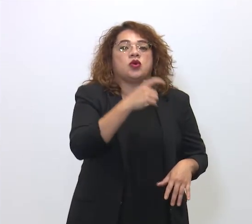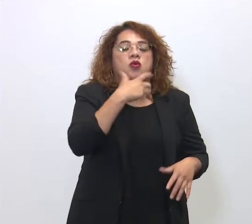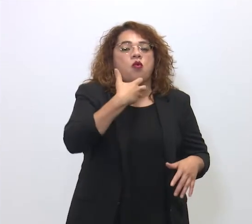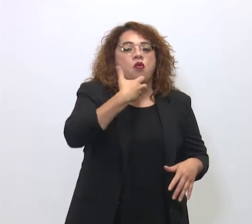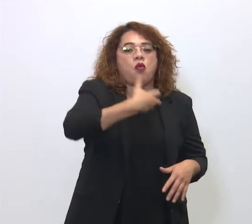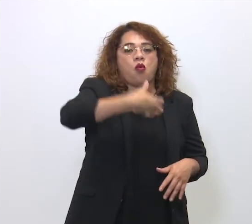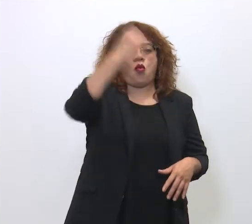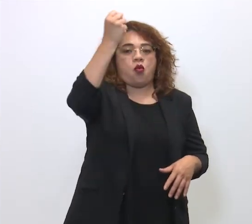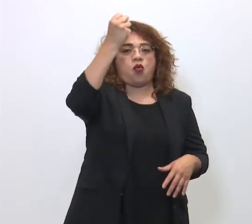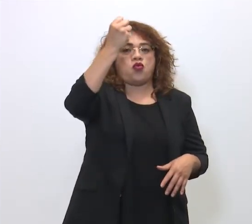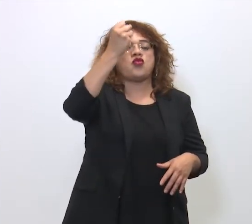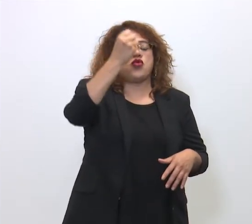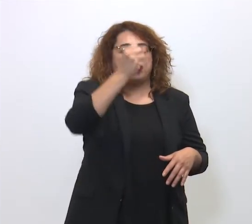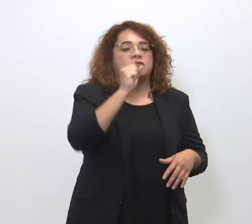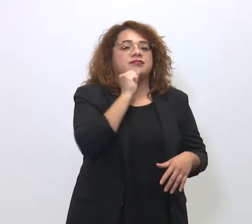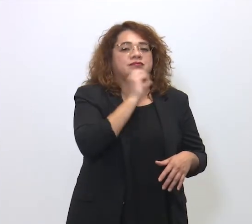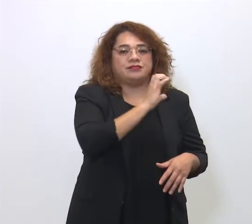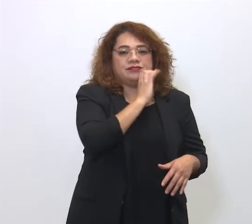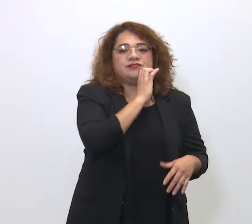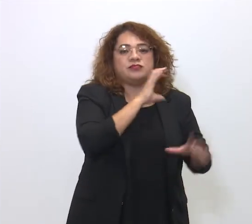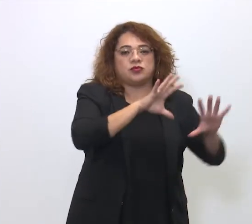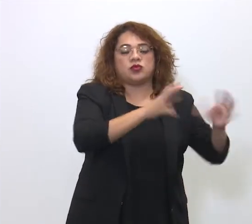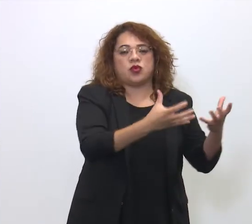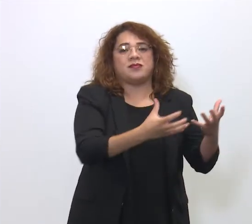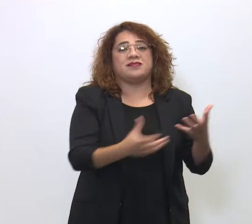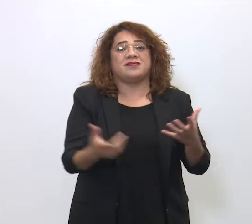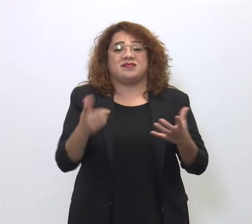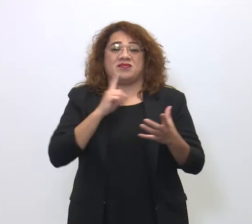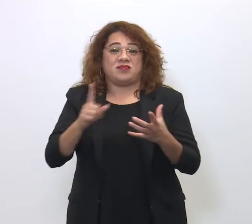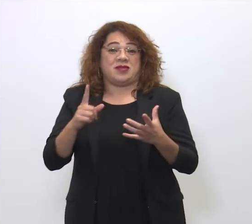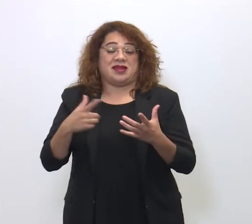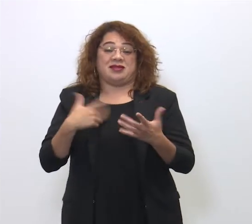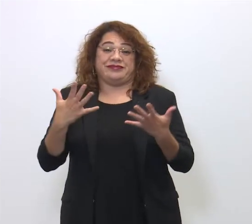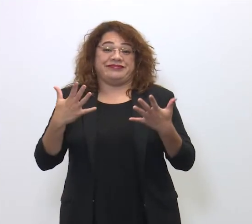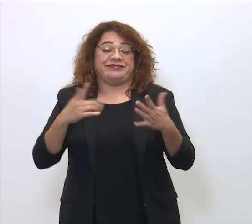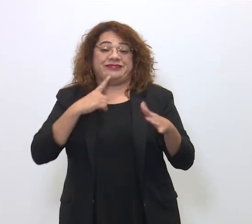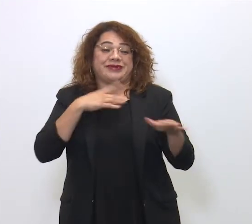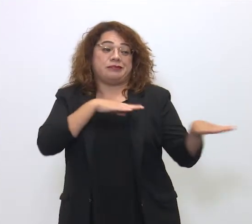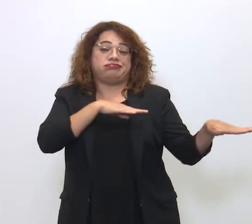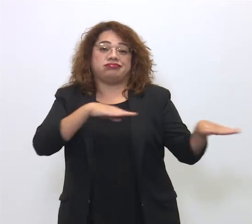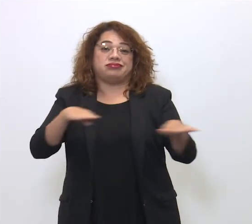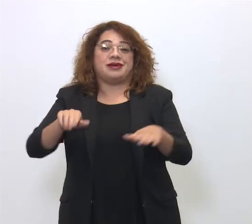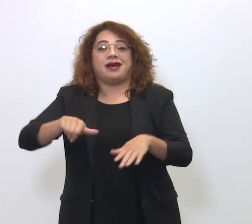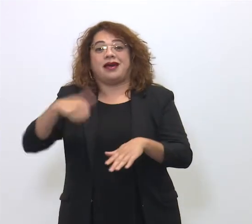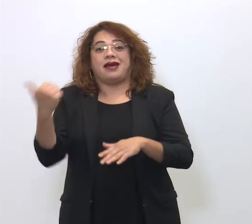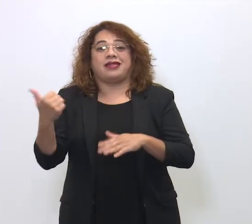partners and the country and the county so that's a huge accomplishment for the health department,